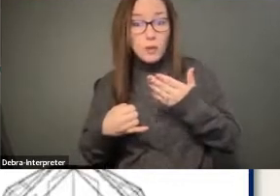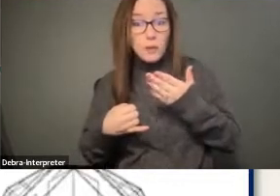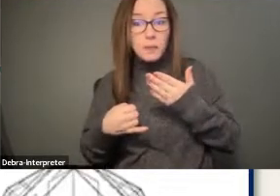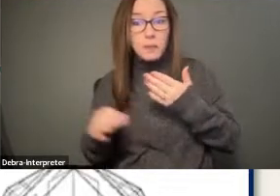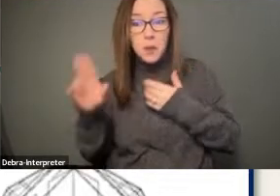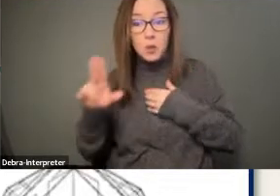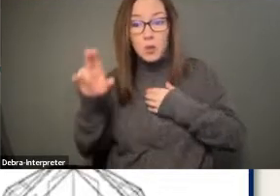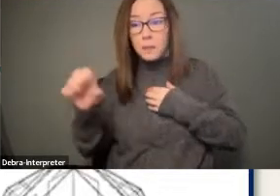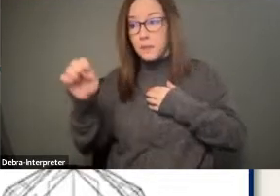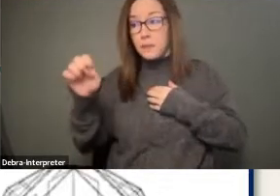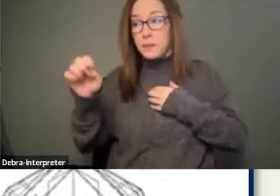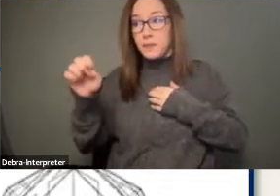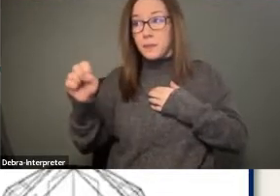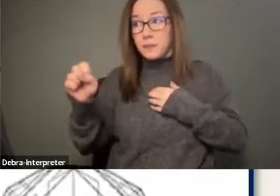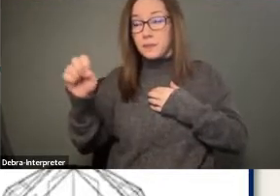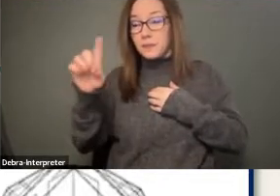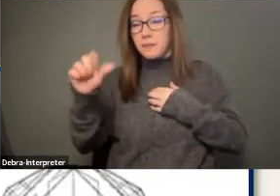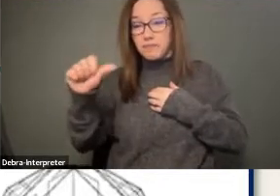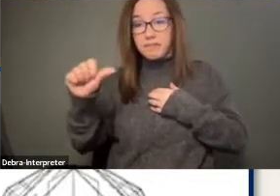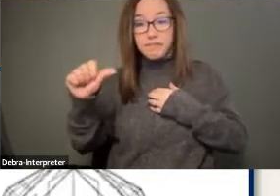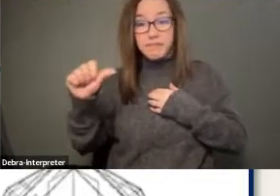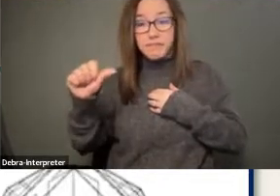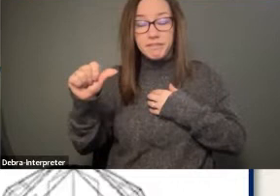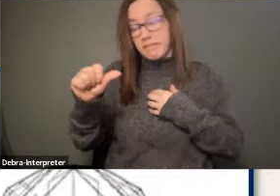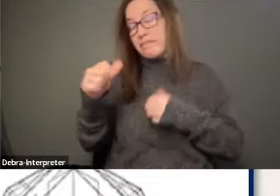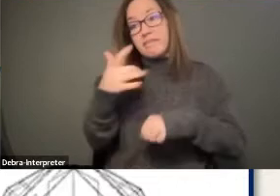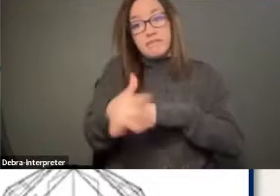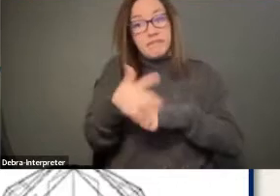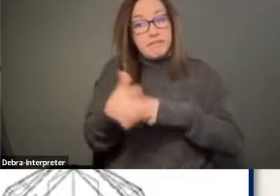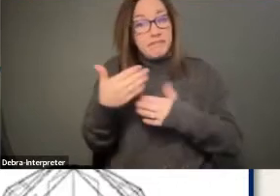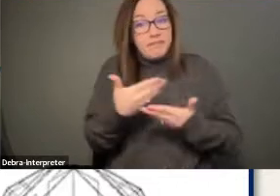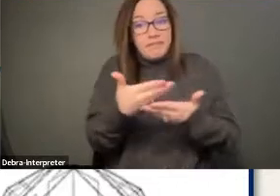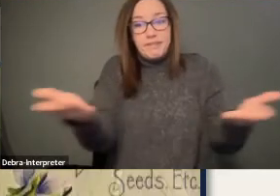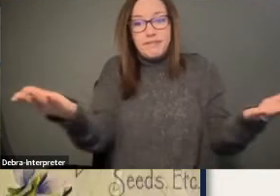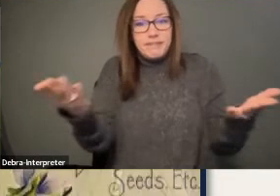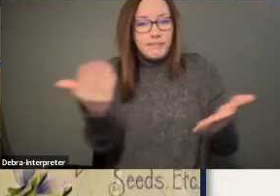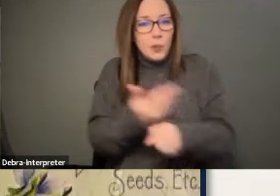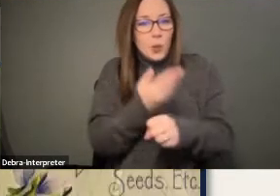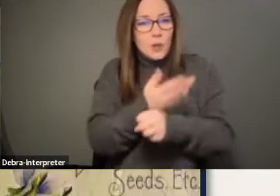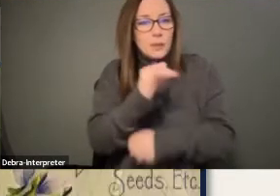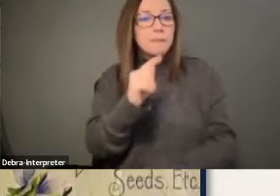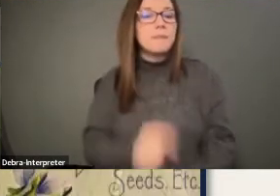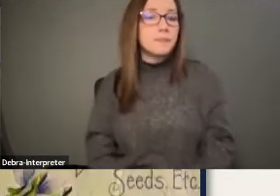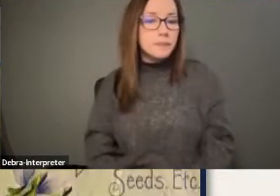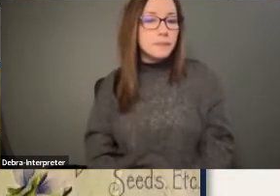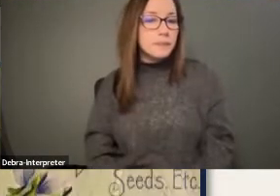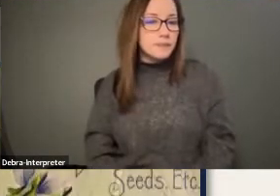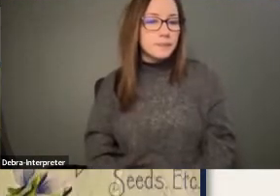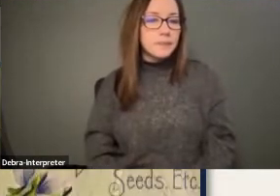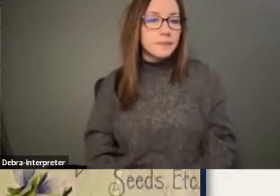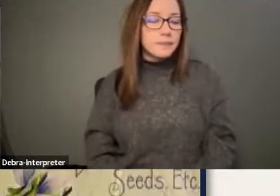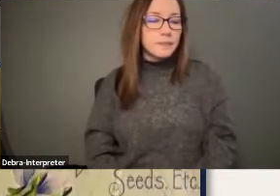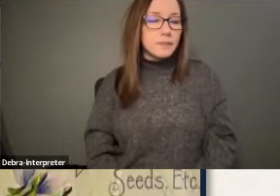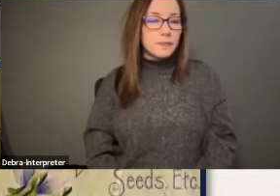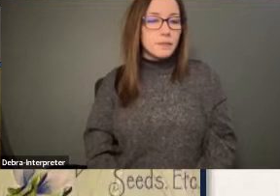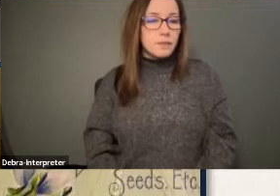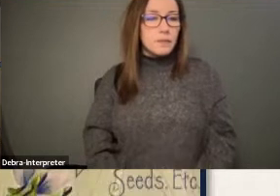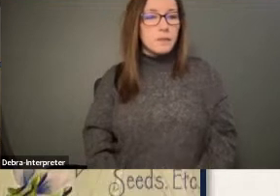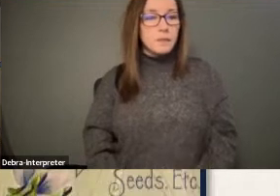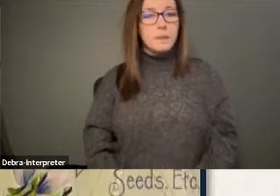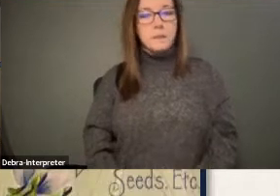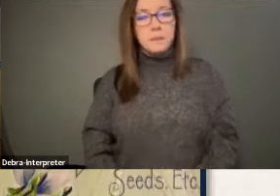ketting purposes since most of these and any artwork